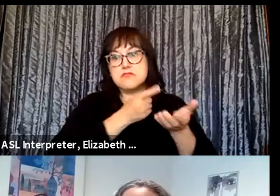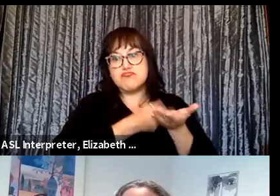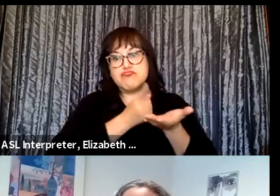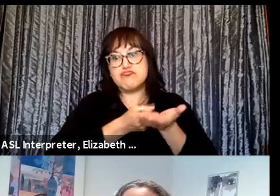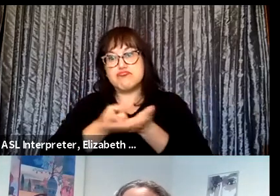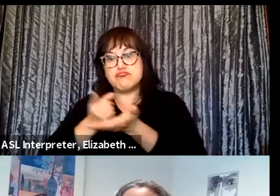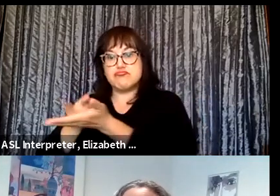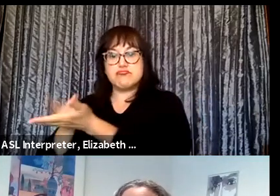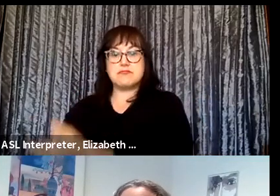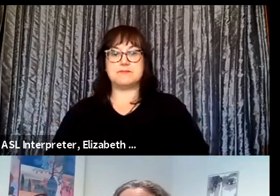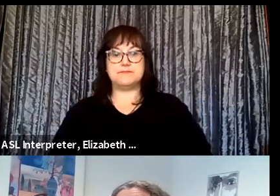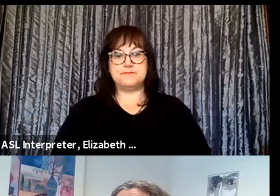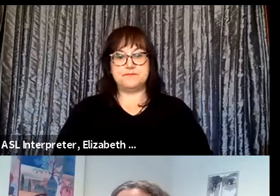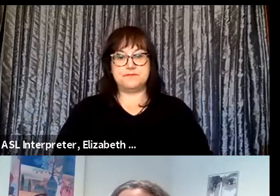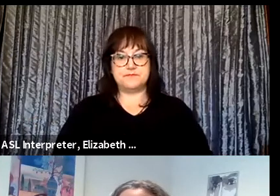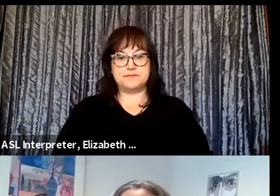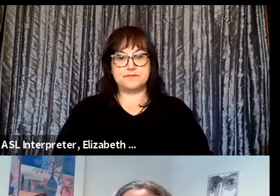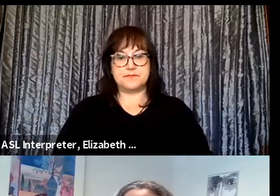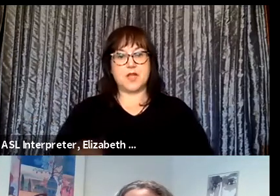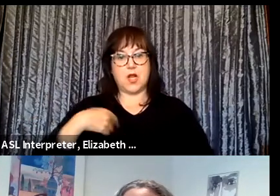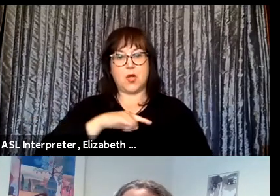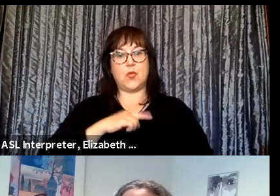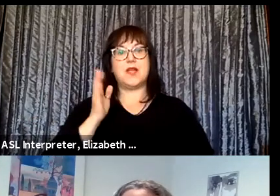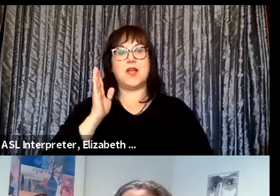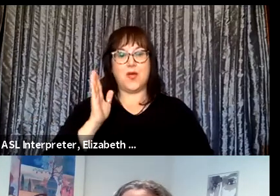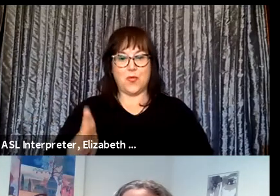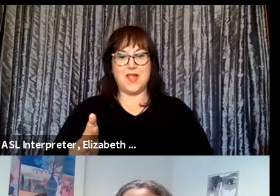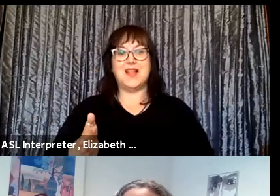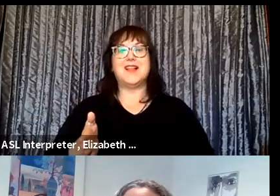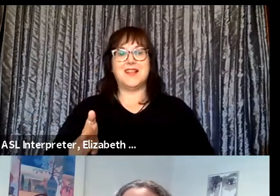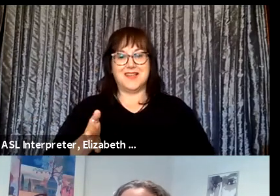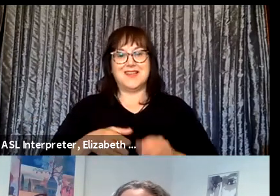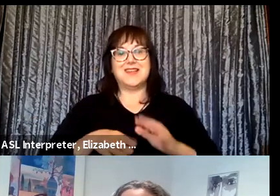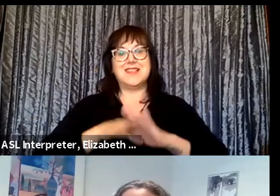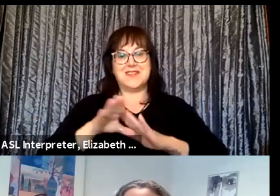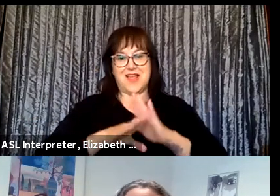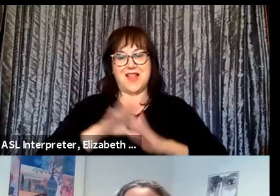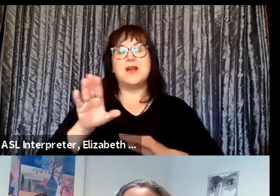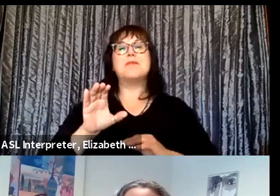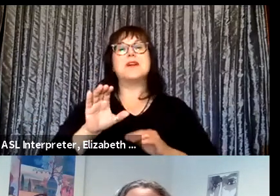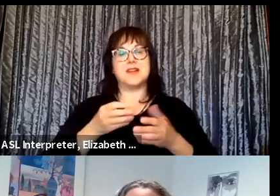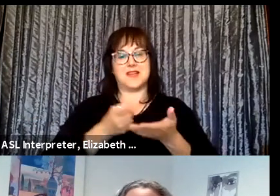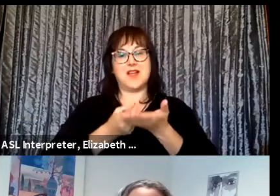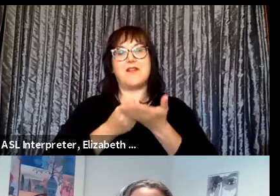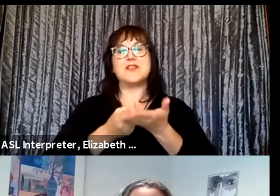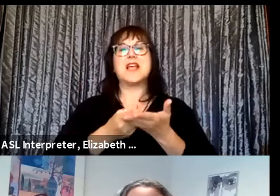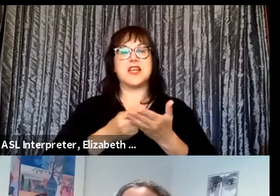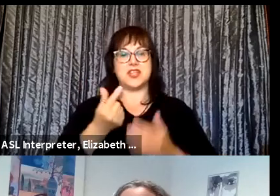And so we're developing, we will be developing a conversation guide that can accompany the film so that it can be shown, you know,